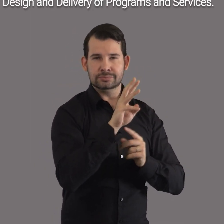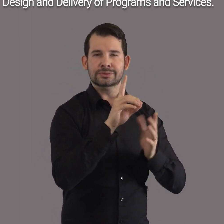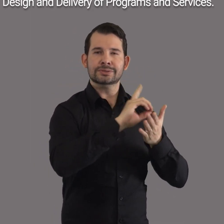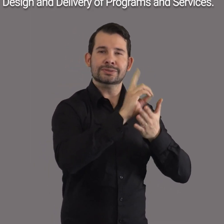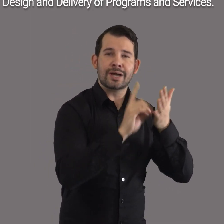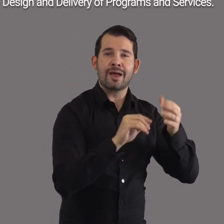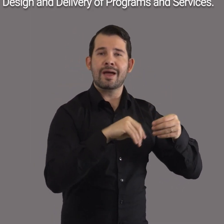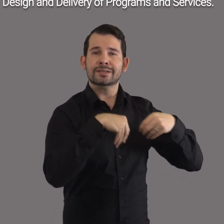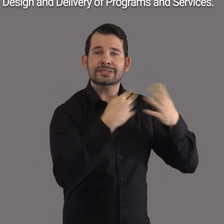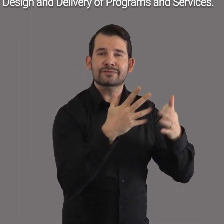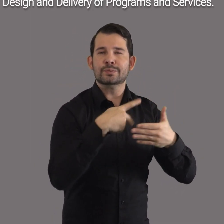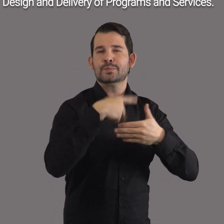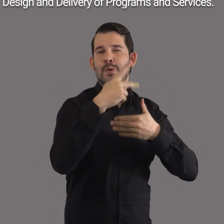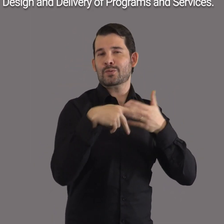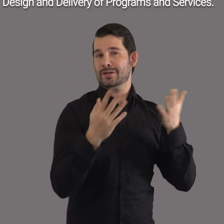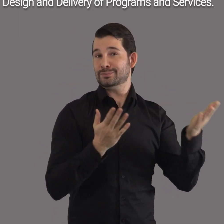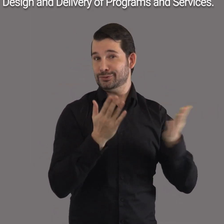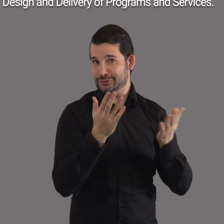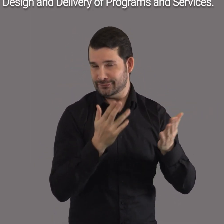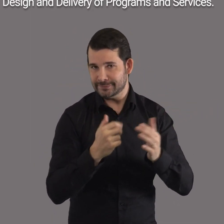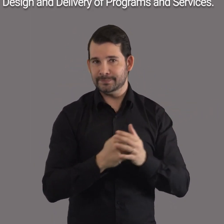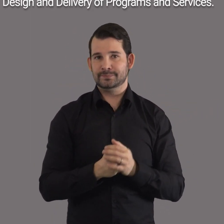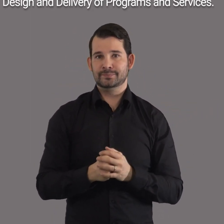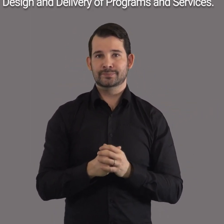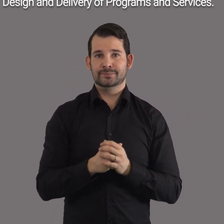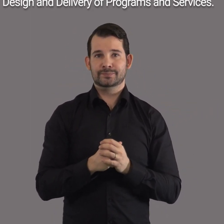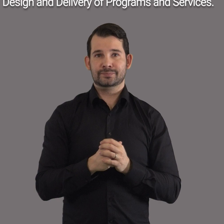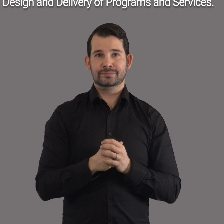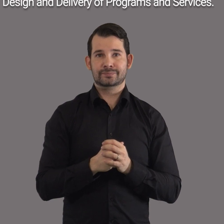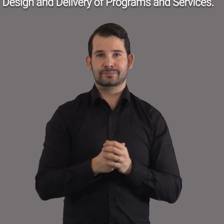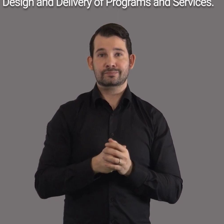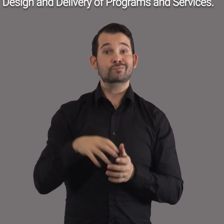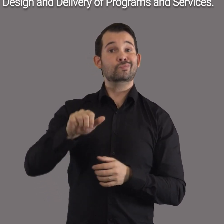Design and Delivery of Programs and Services.